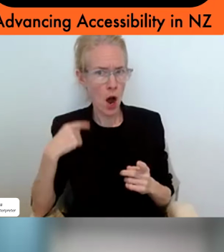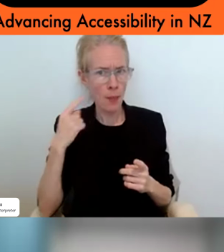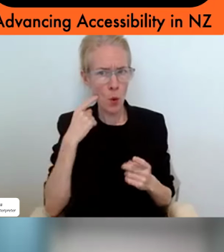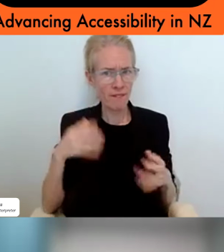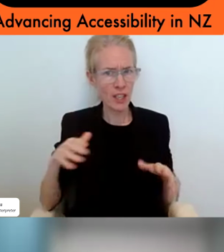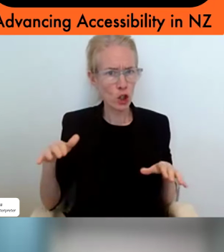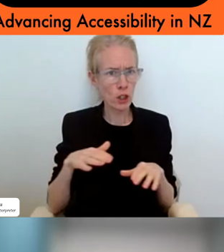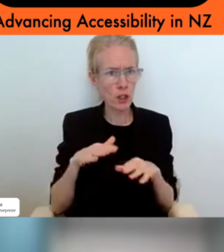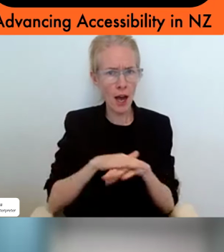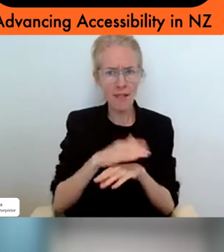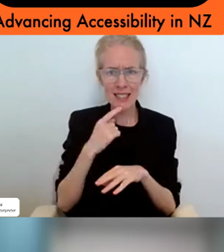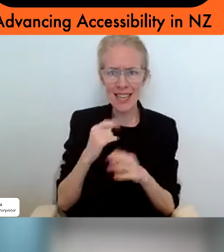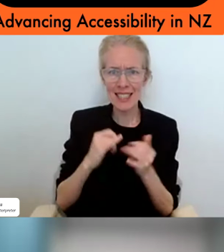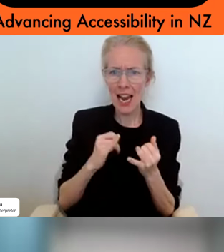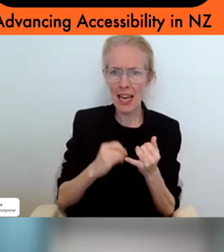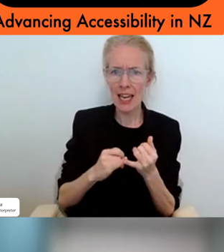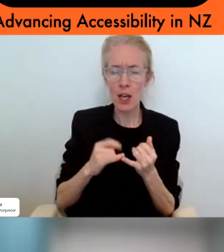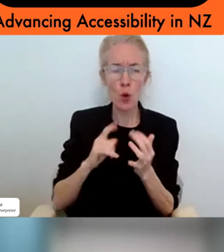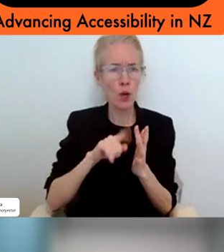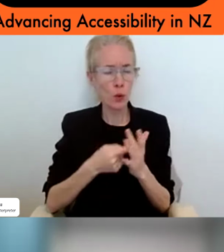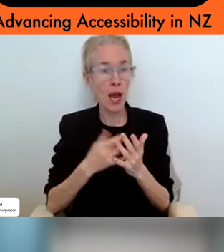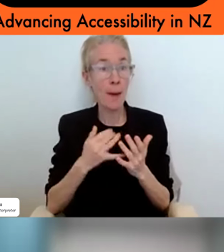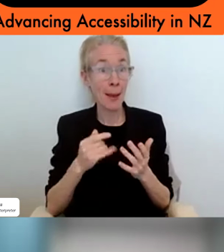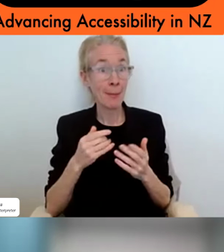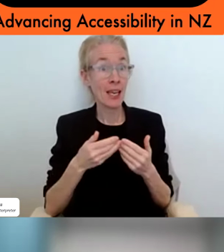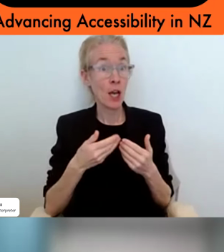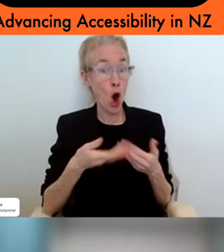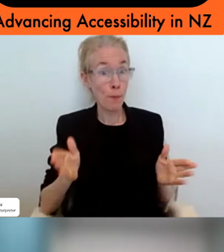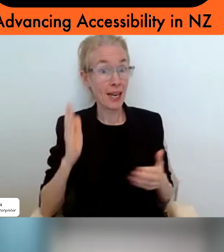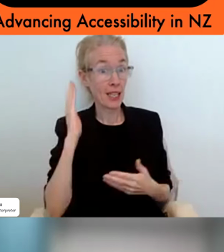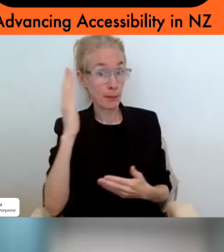Then we can get into the questions. Yeah, go for it. So George, did